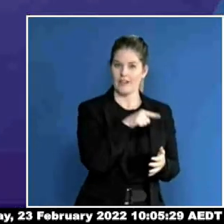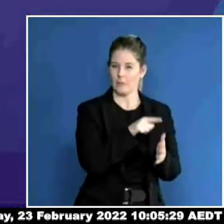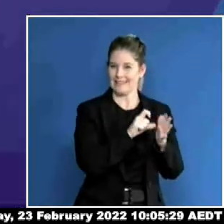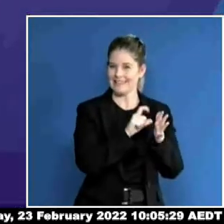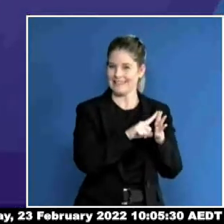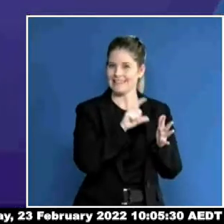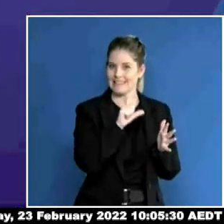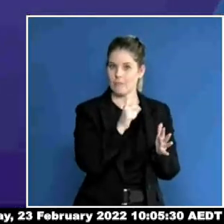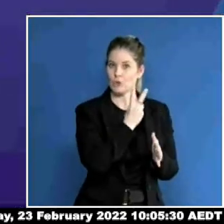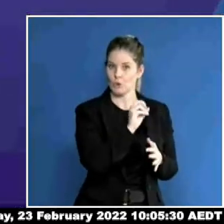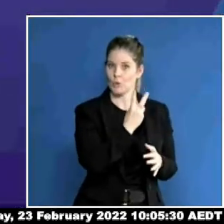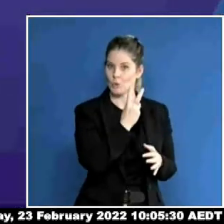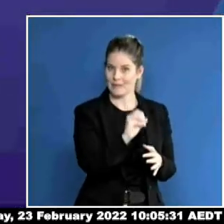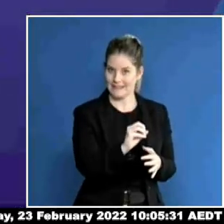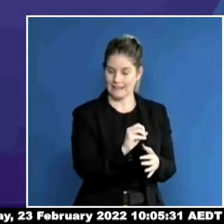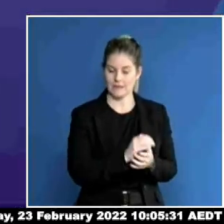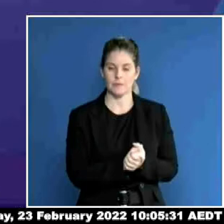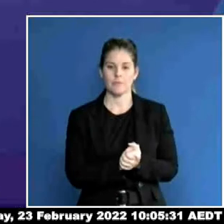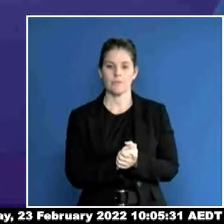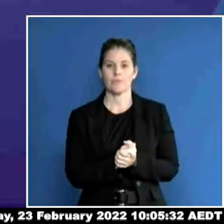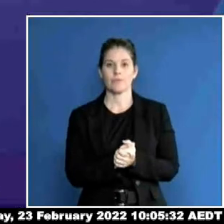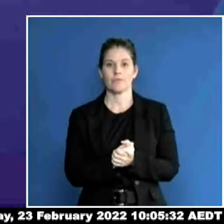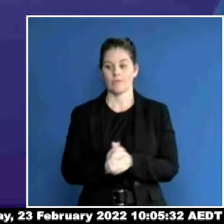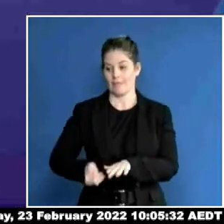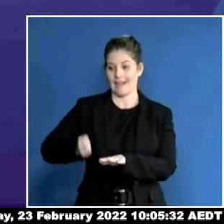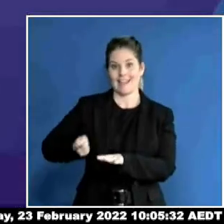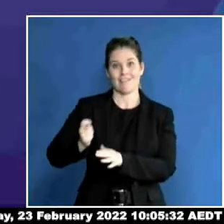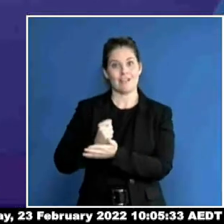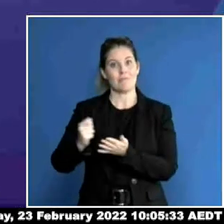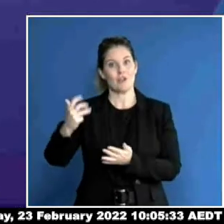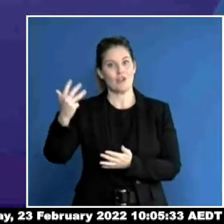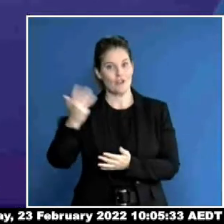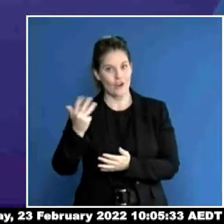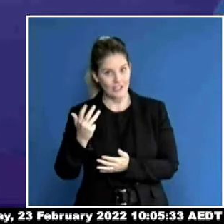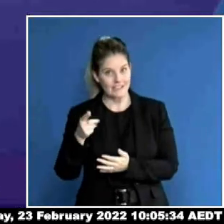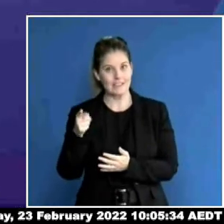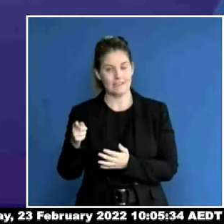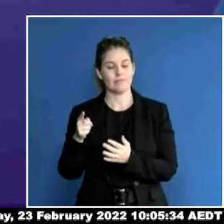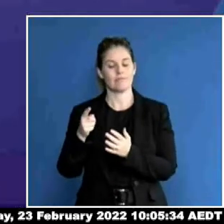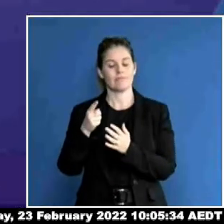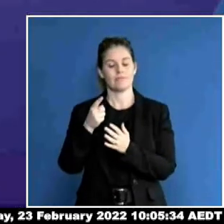Public hearing 19 was held from 22 to 26 November 2021.